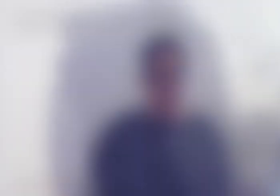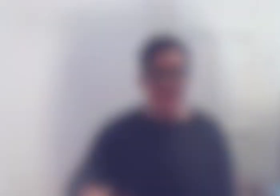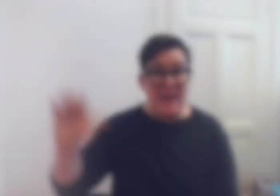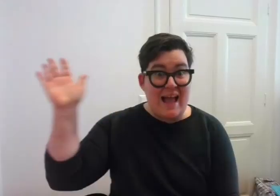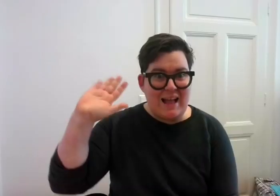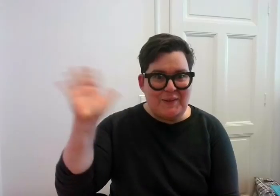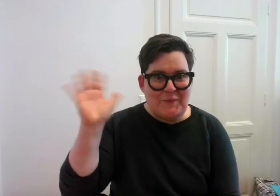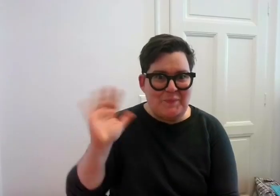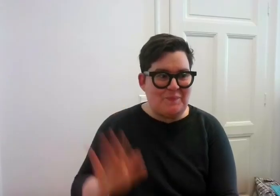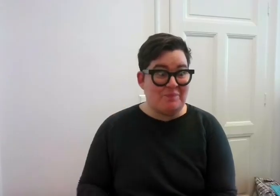Hello!